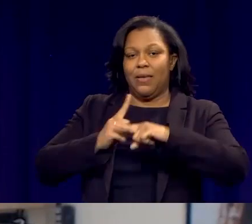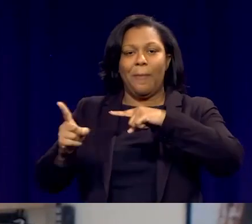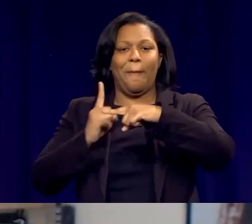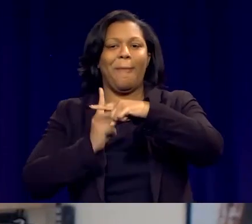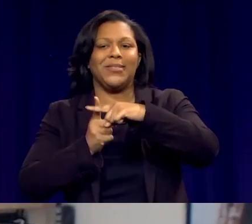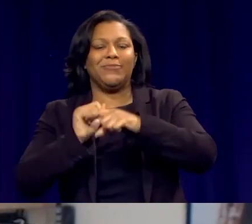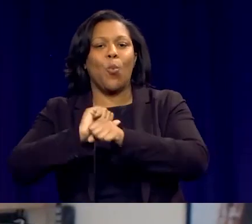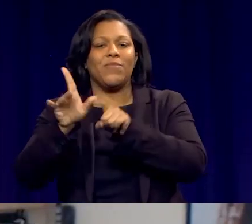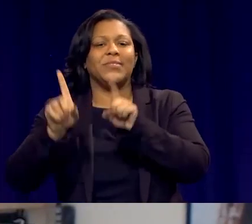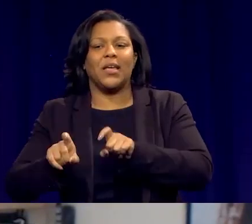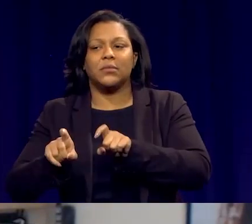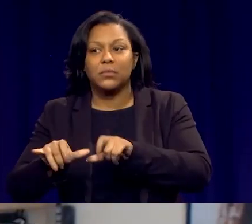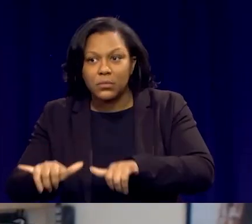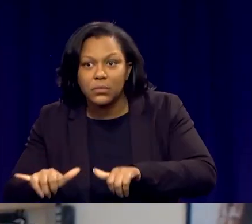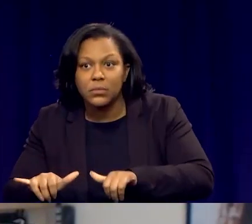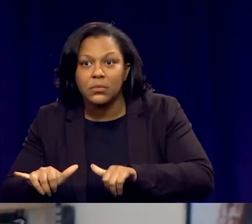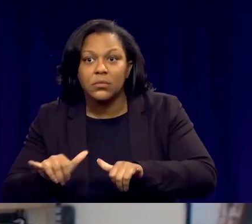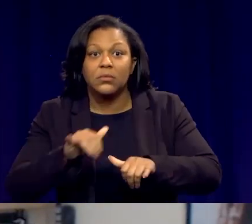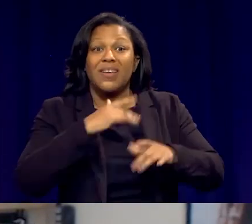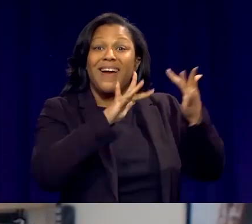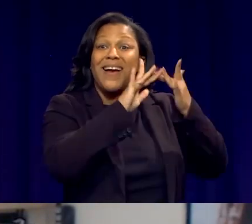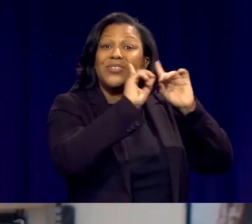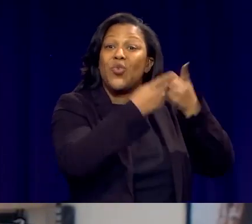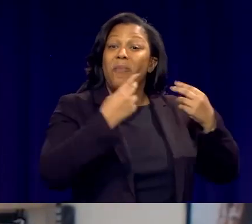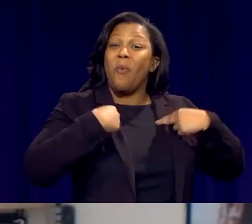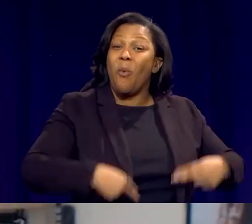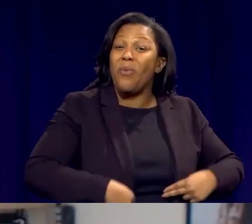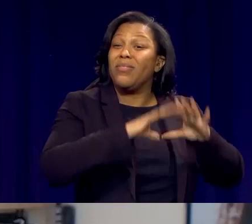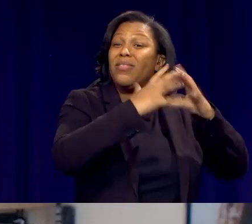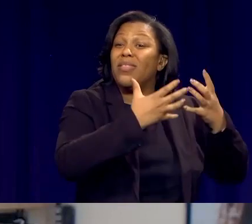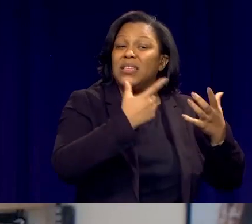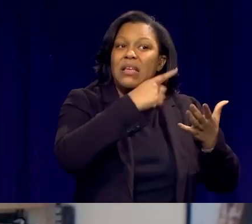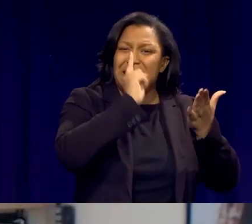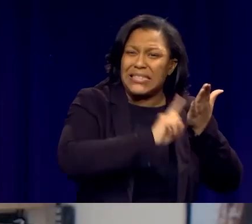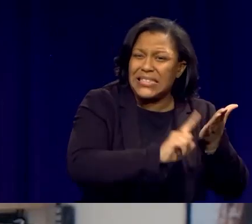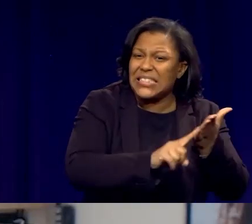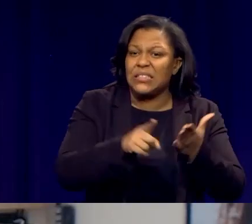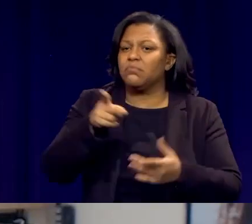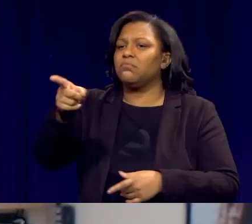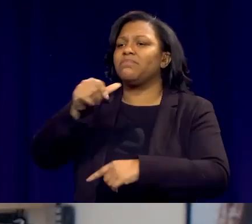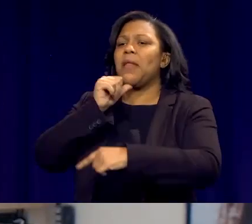that she had tested positive for COVID. Then the Department of Health said they investigated the matter,